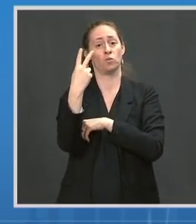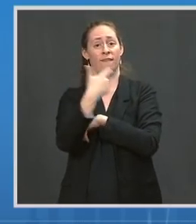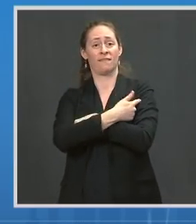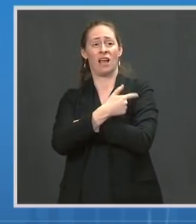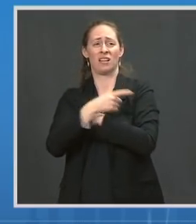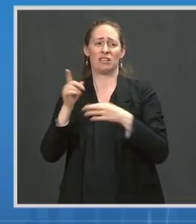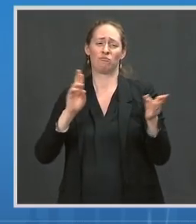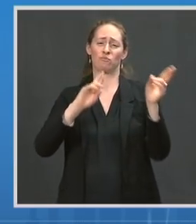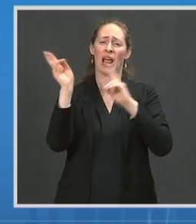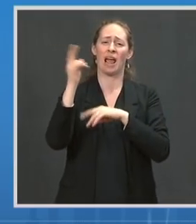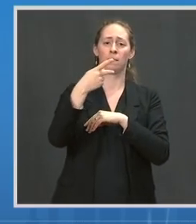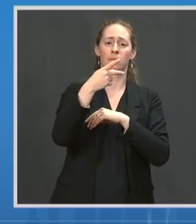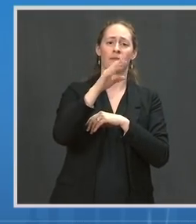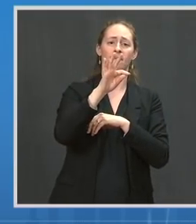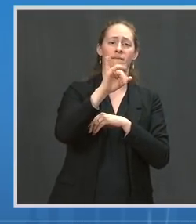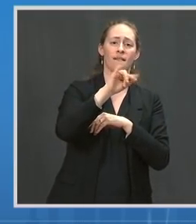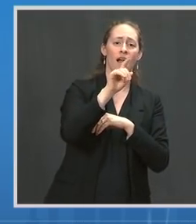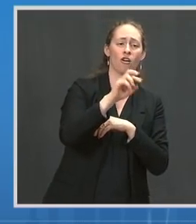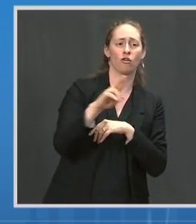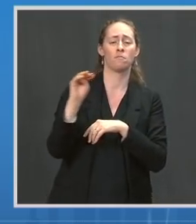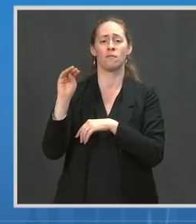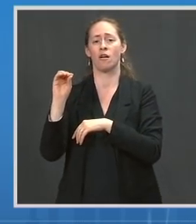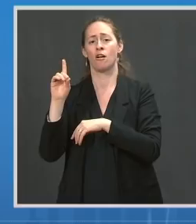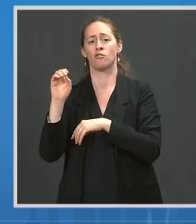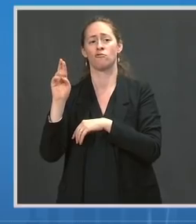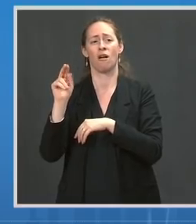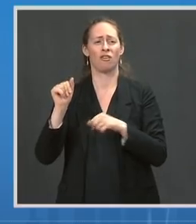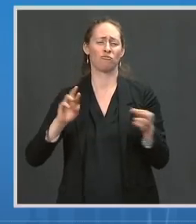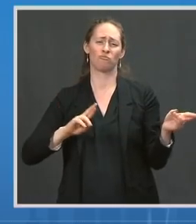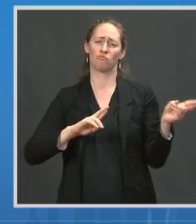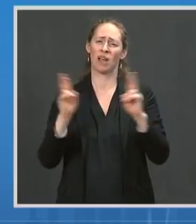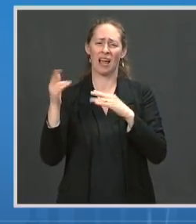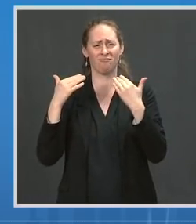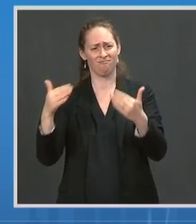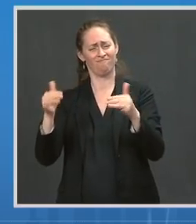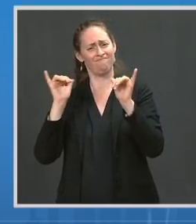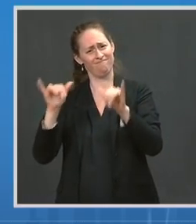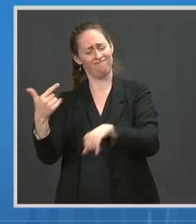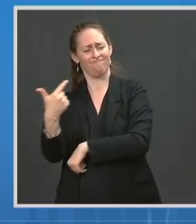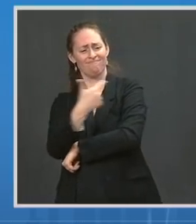and people should continue to roll up their sleeves to get vaccinated. Mr. Slavitt: Dr. Murthy, you made earlier comments